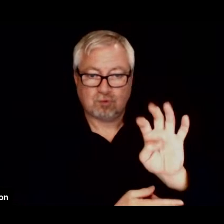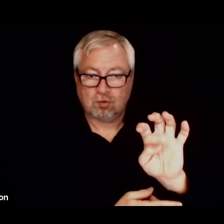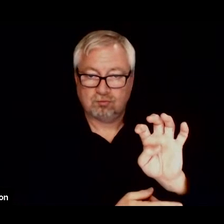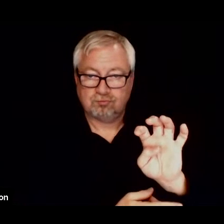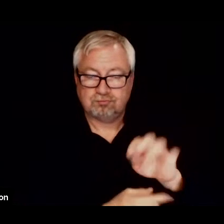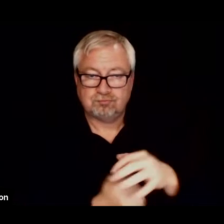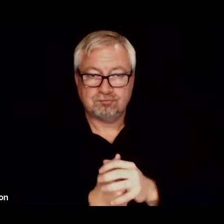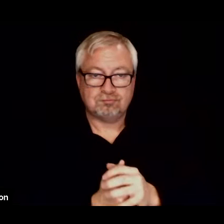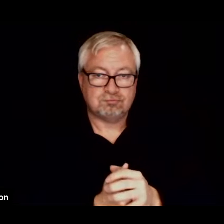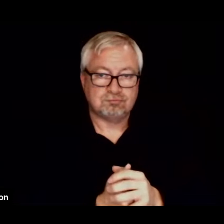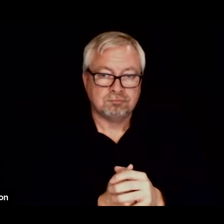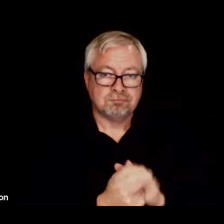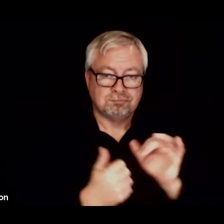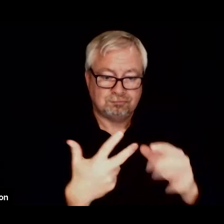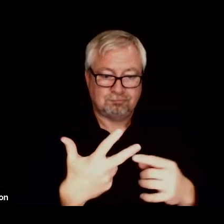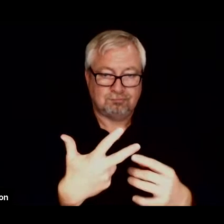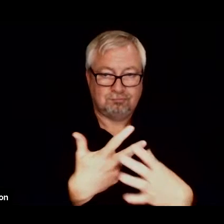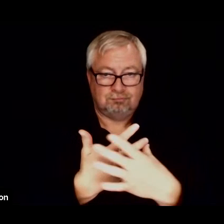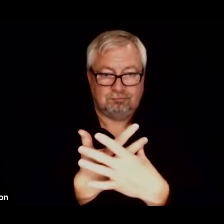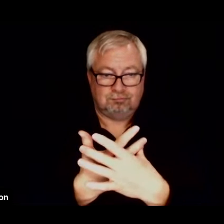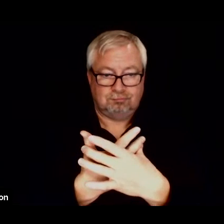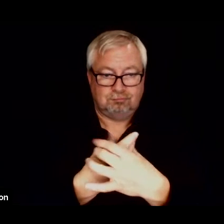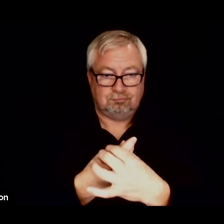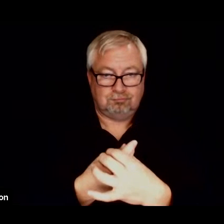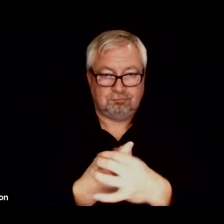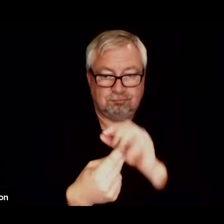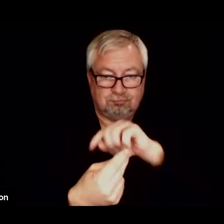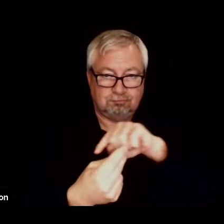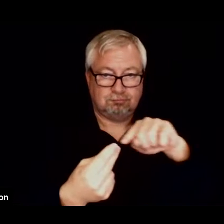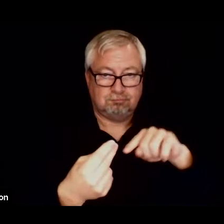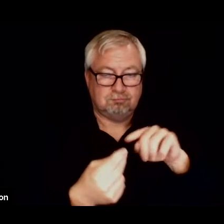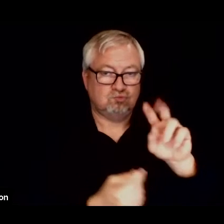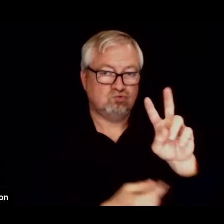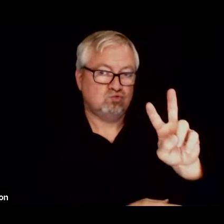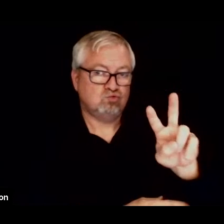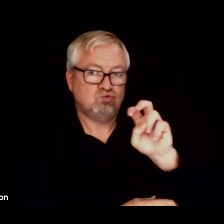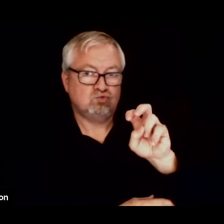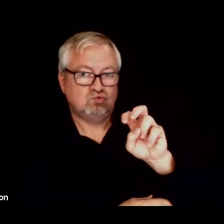risk health care settings it's about two hundred ninety eight thousand four hundred